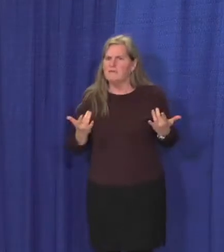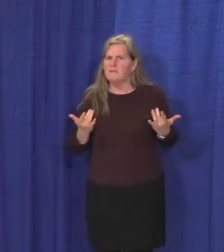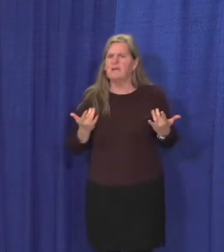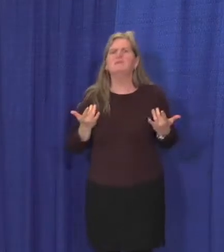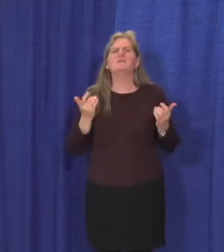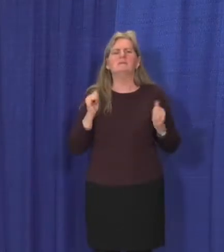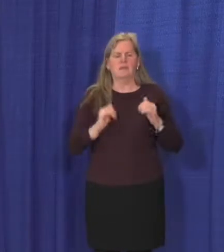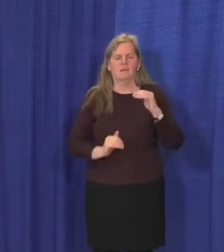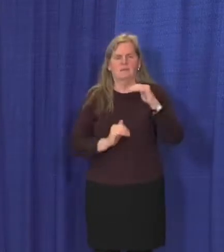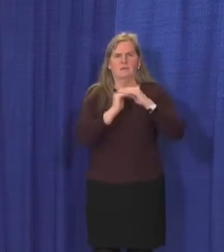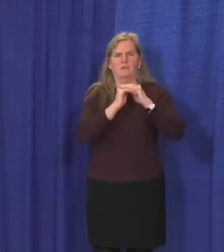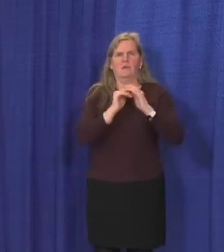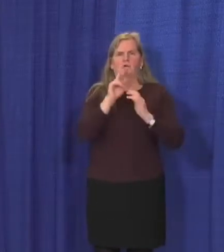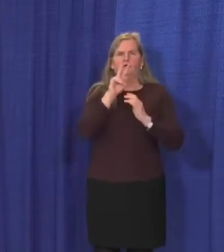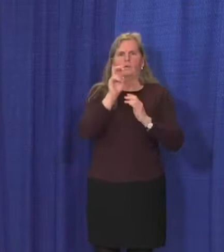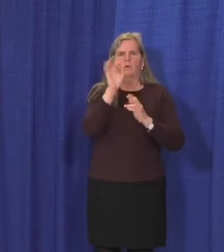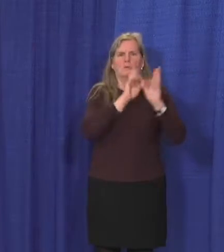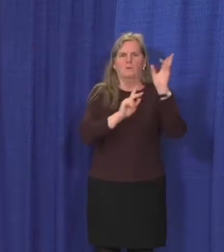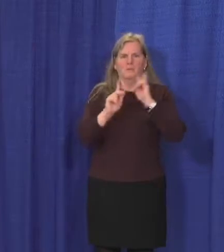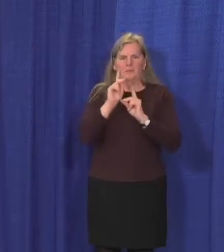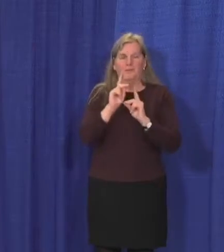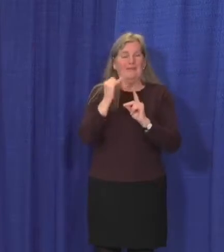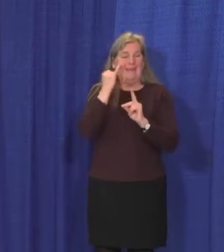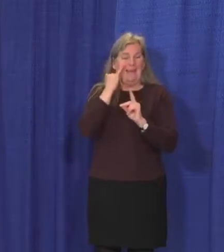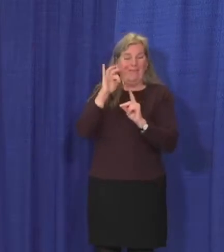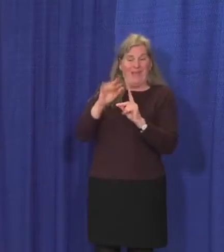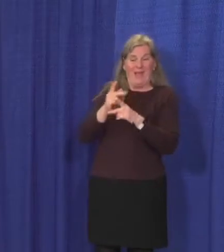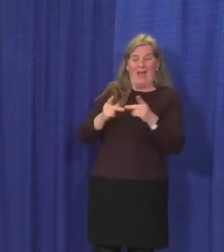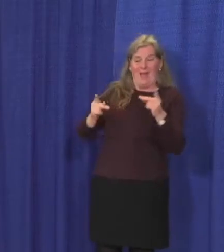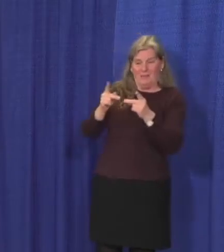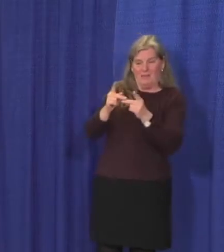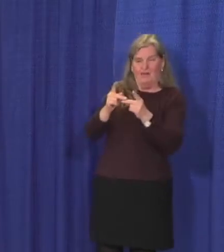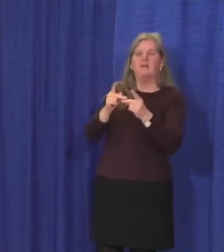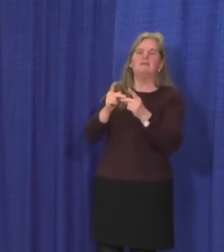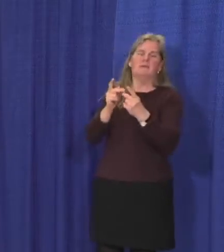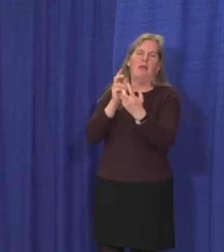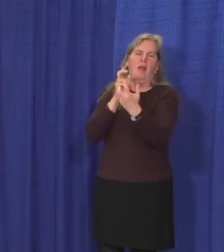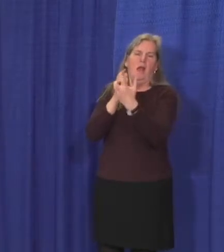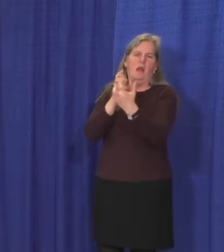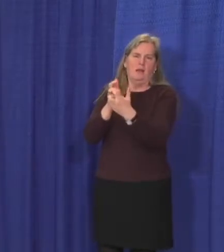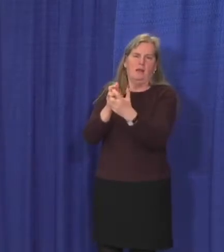organized events Tom a maximum